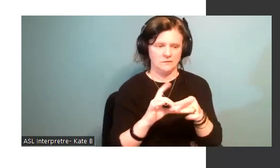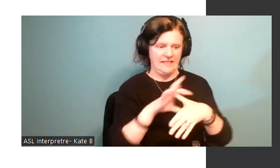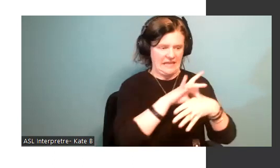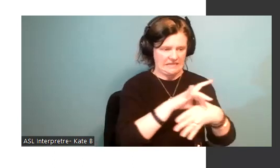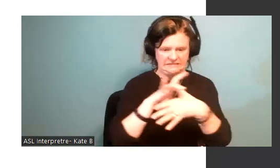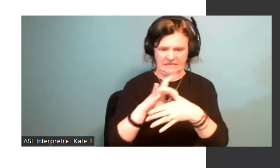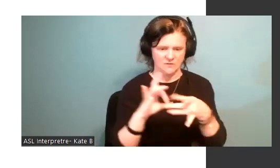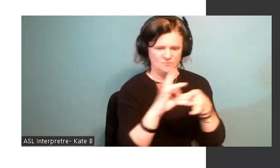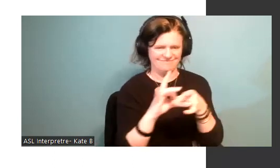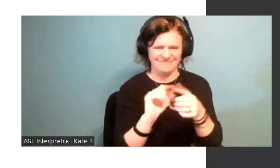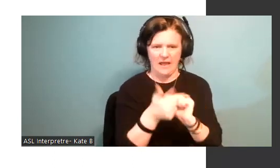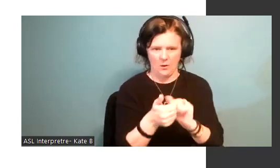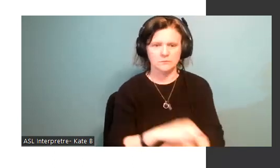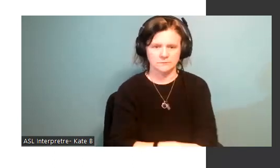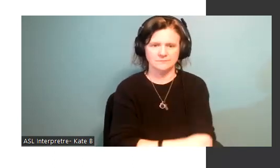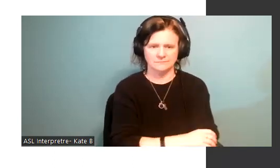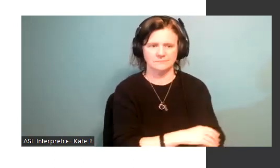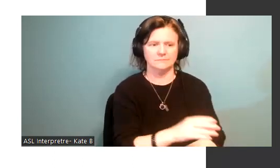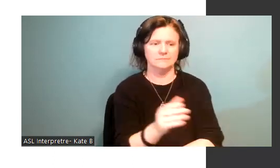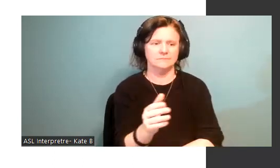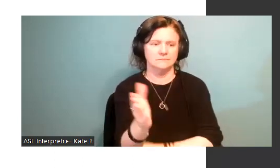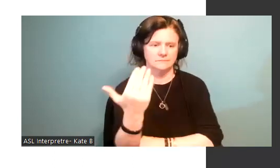And then ARIA controls lets you set up the